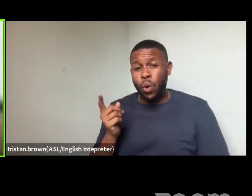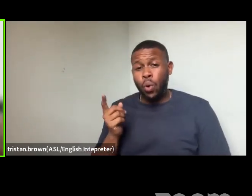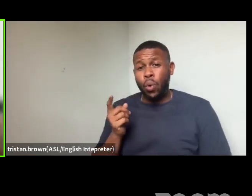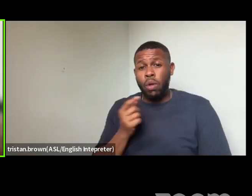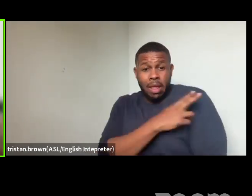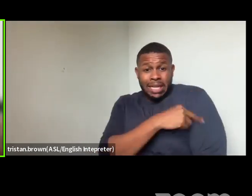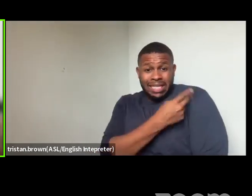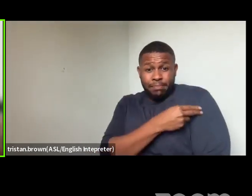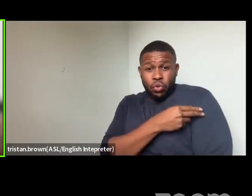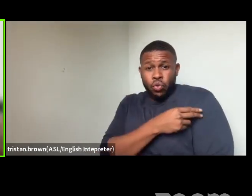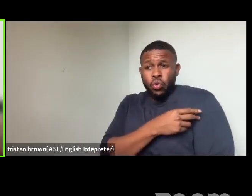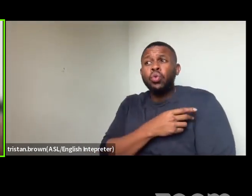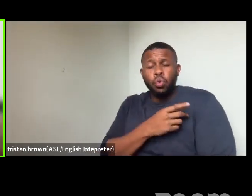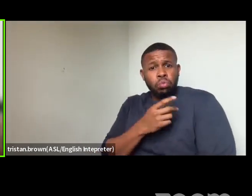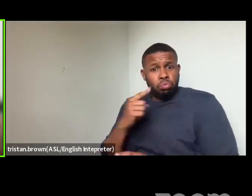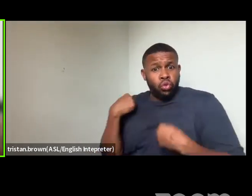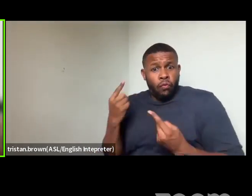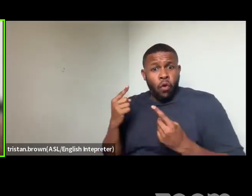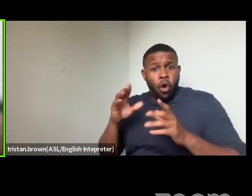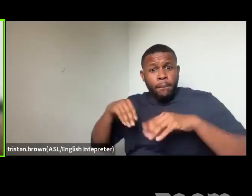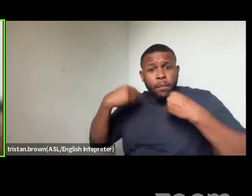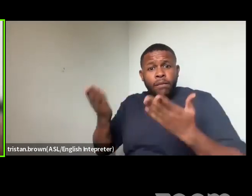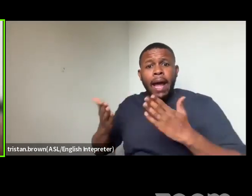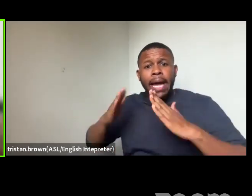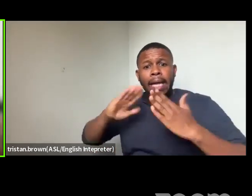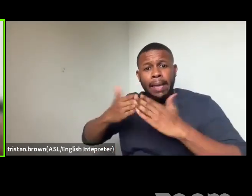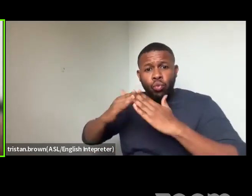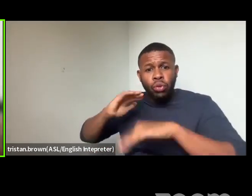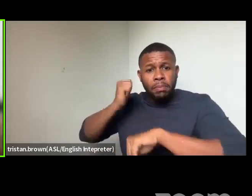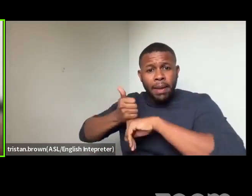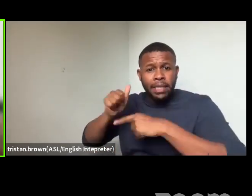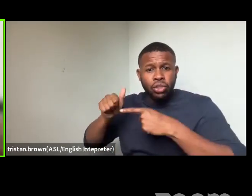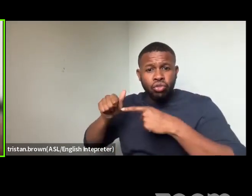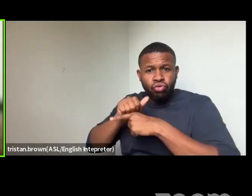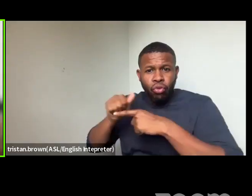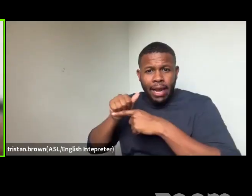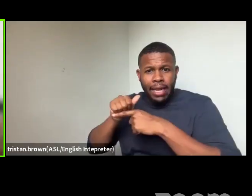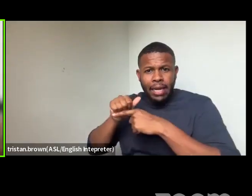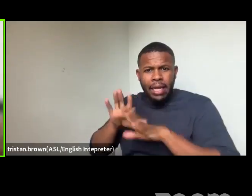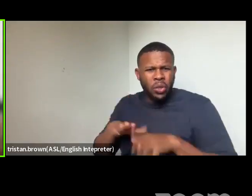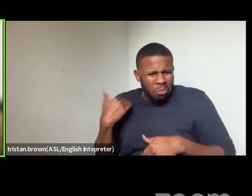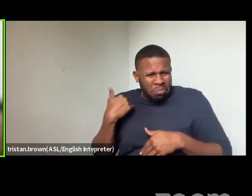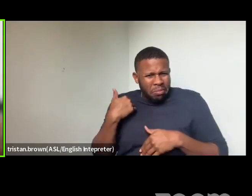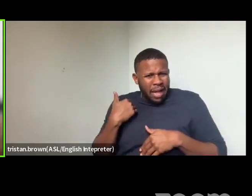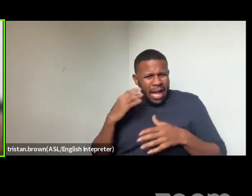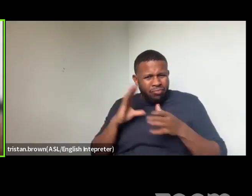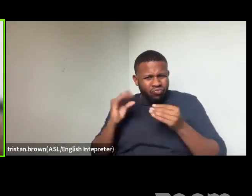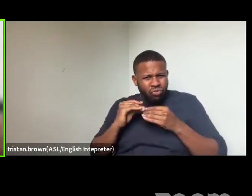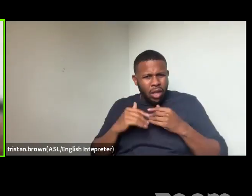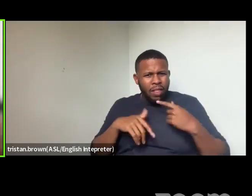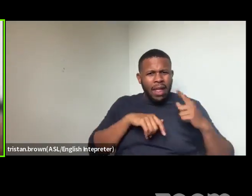development, Inc., it was a community survey of 178 east